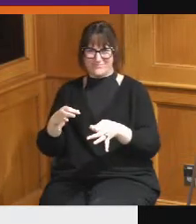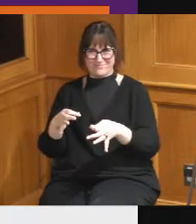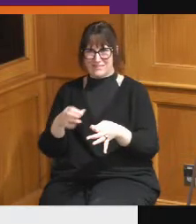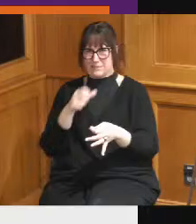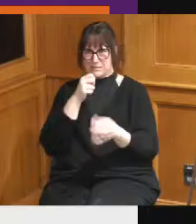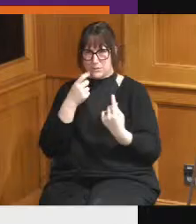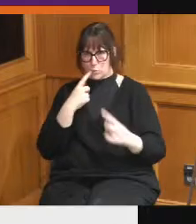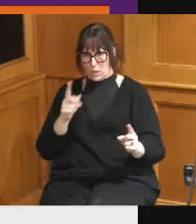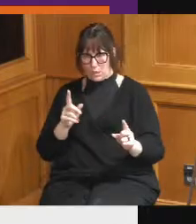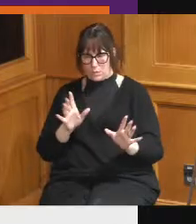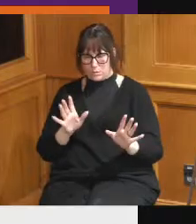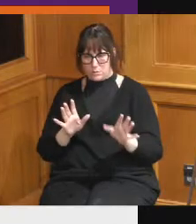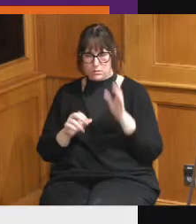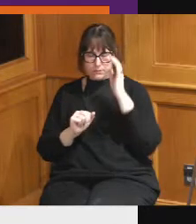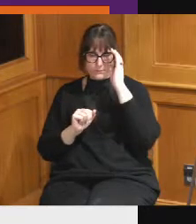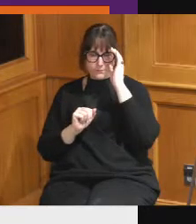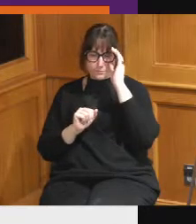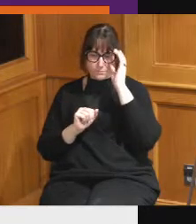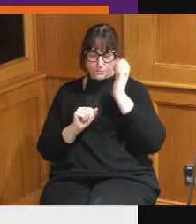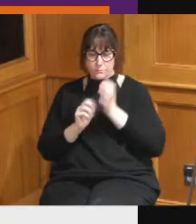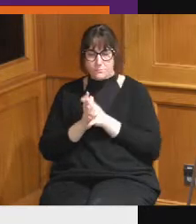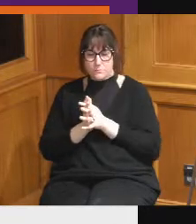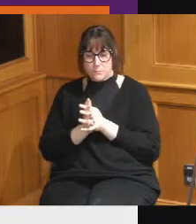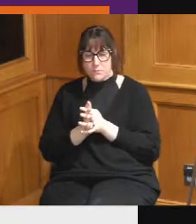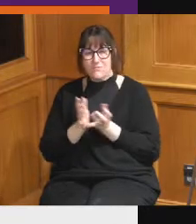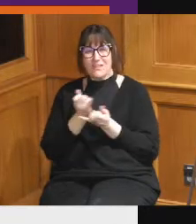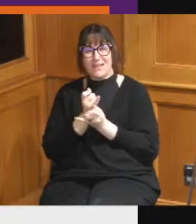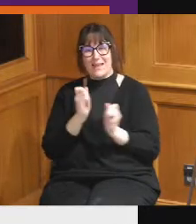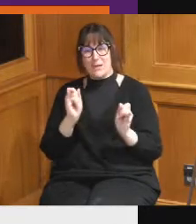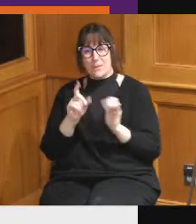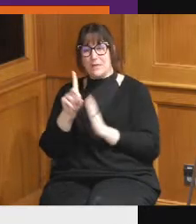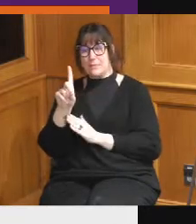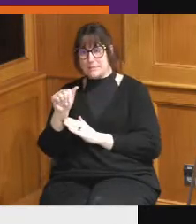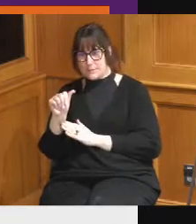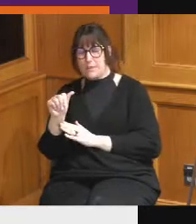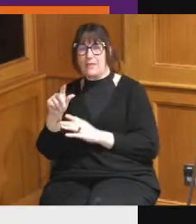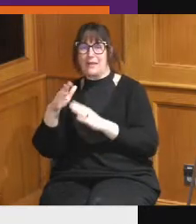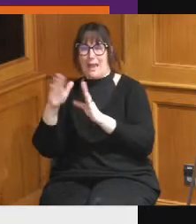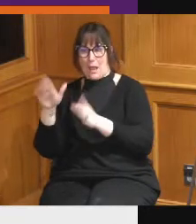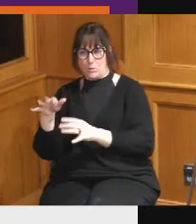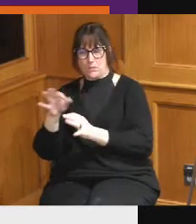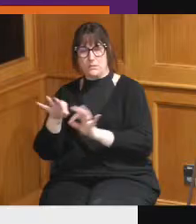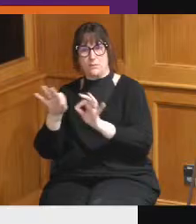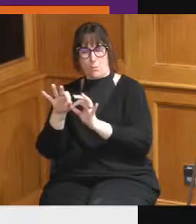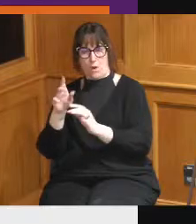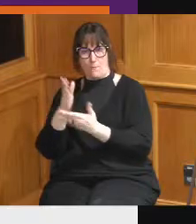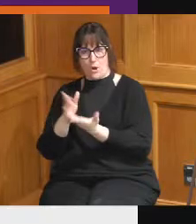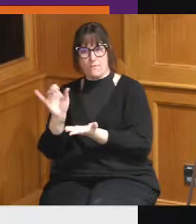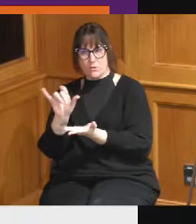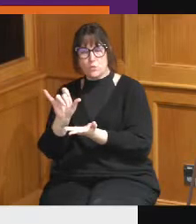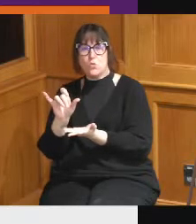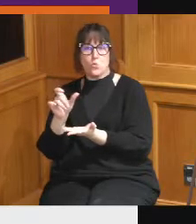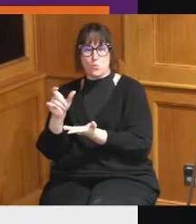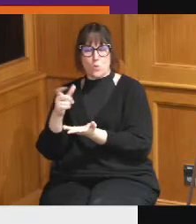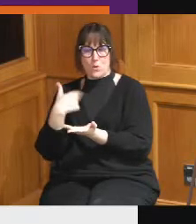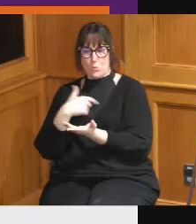was talking about disability housing independent disability housing and so we have had to do we and